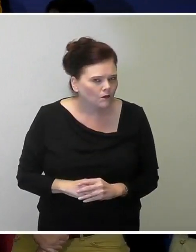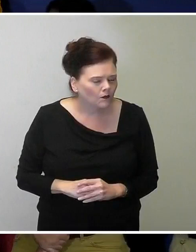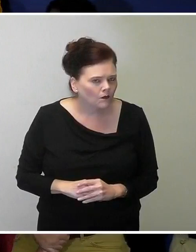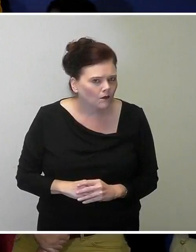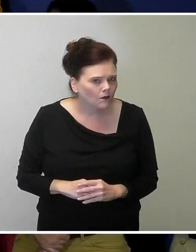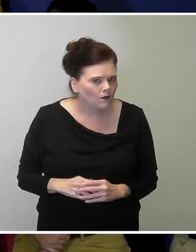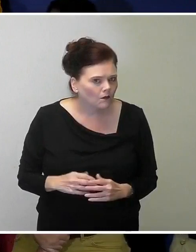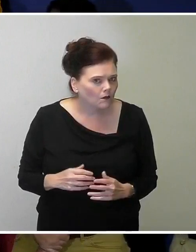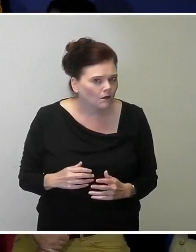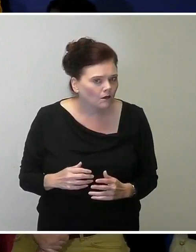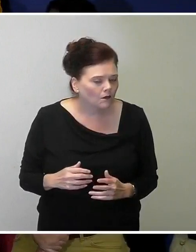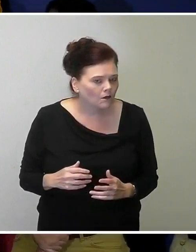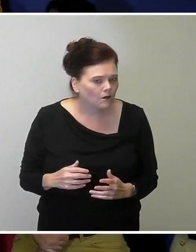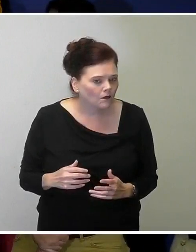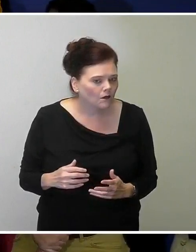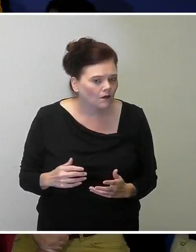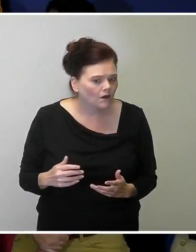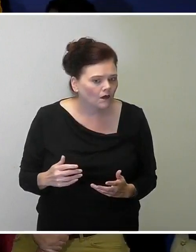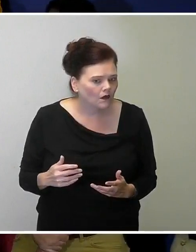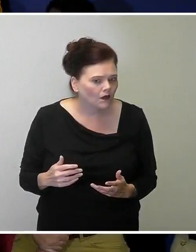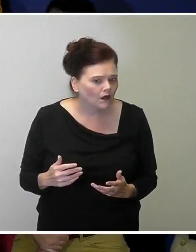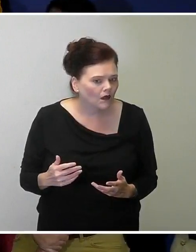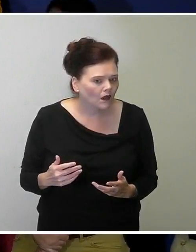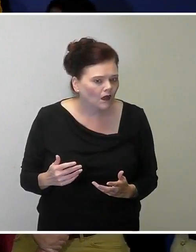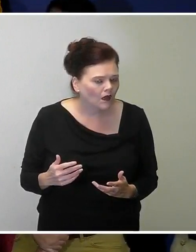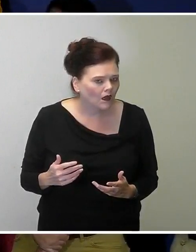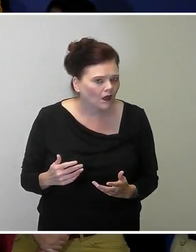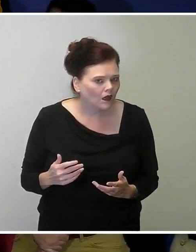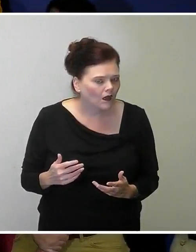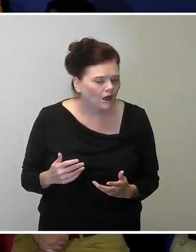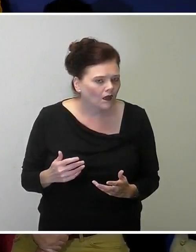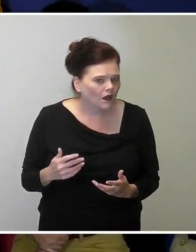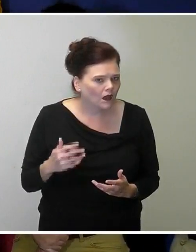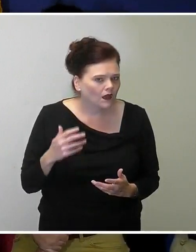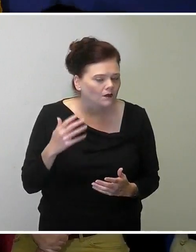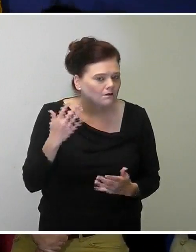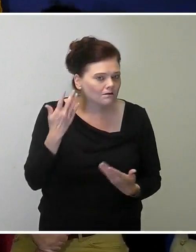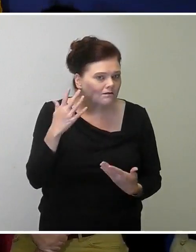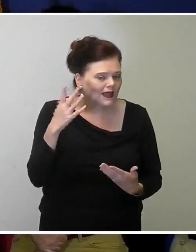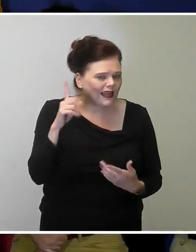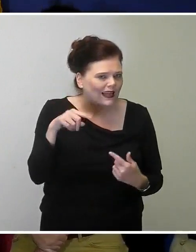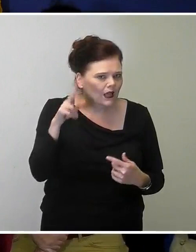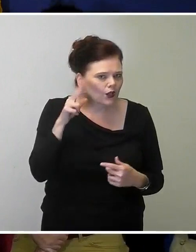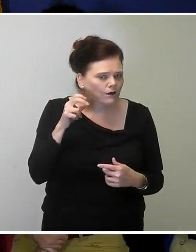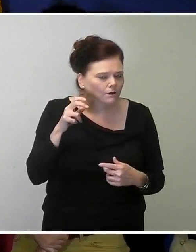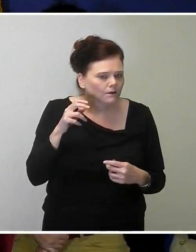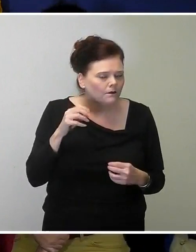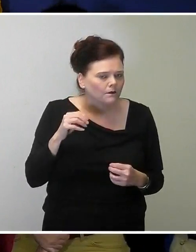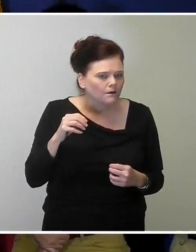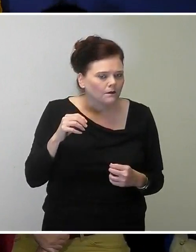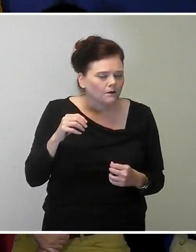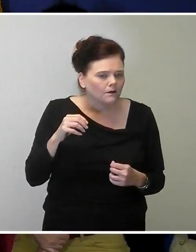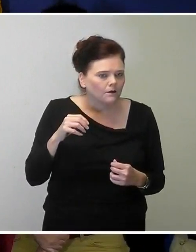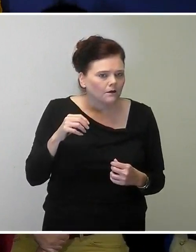NOT CHANGE. THE MEETING YOU HAD WITH THE